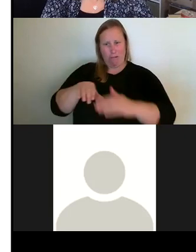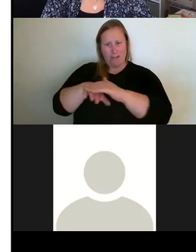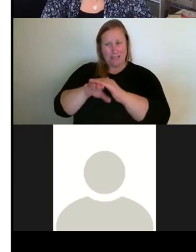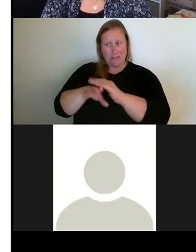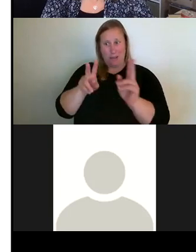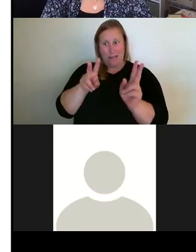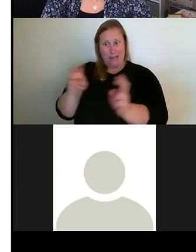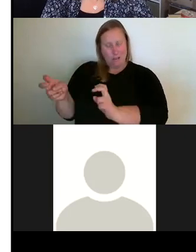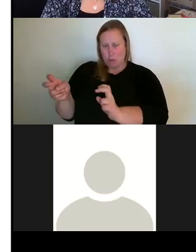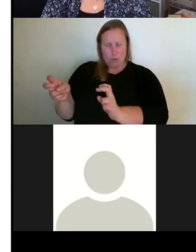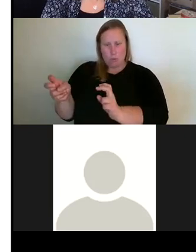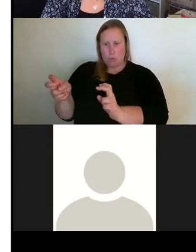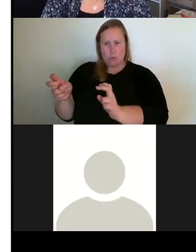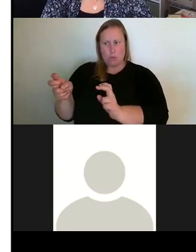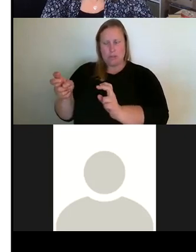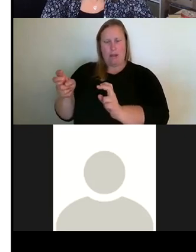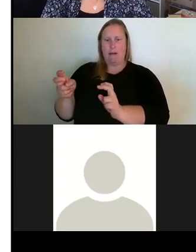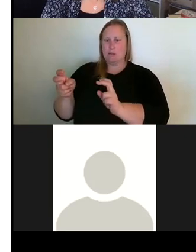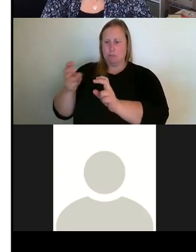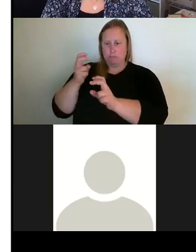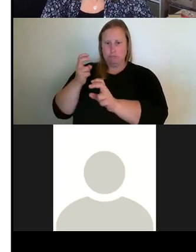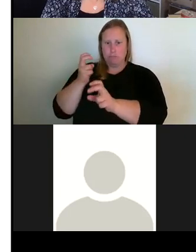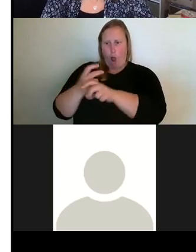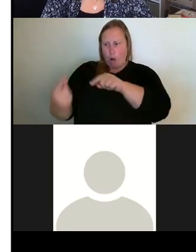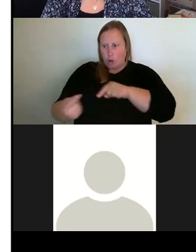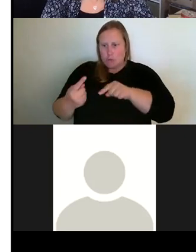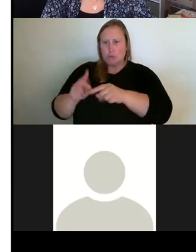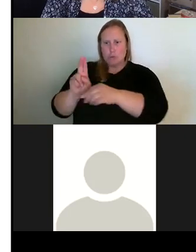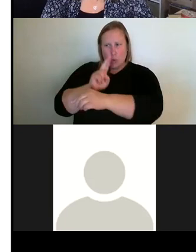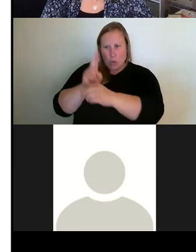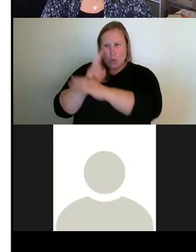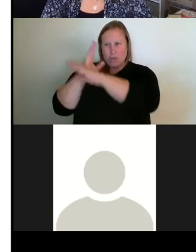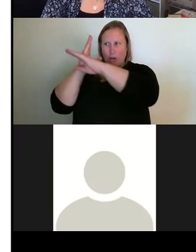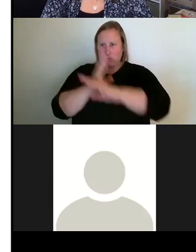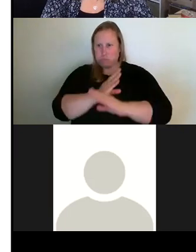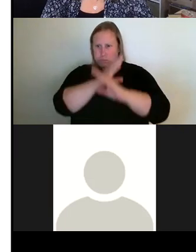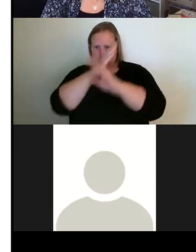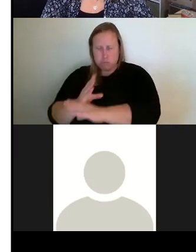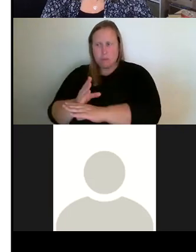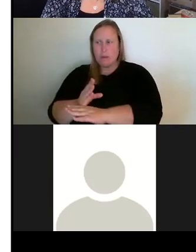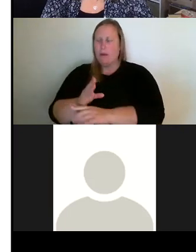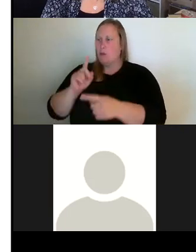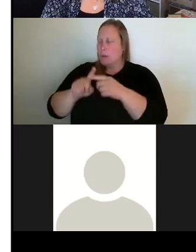create barriers for people that have known work-arounds that can be fixed and applied and that